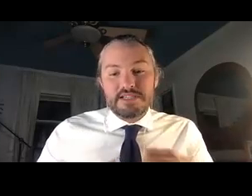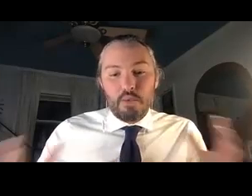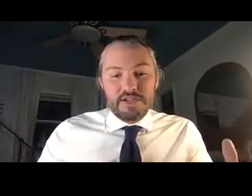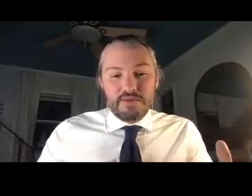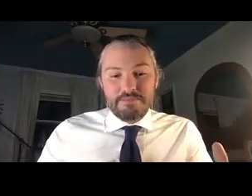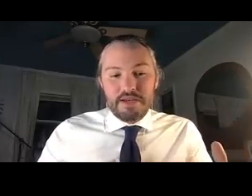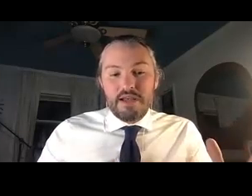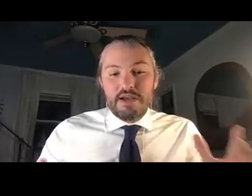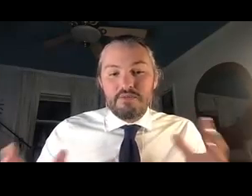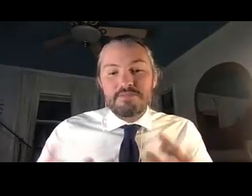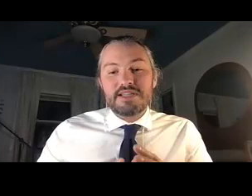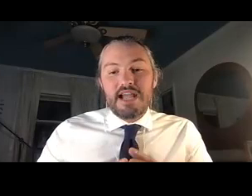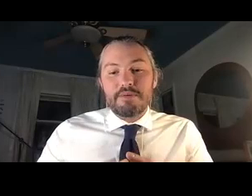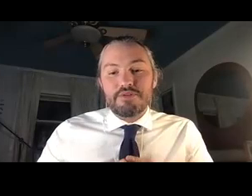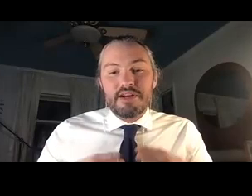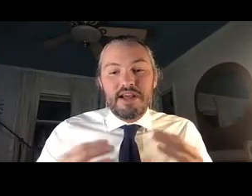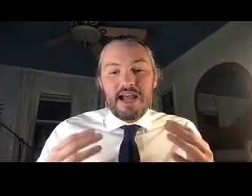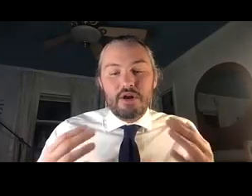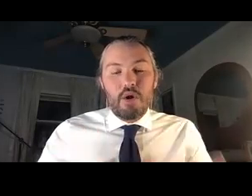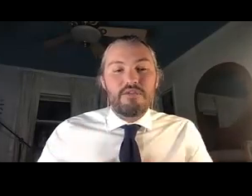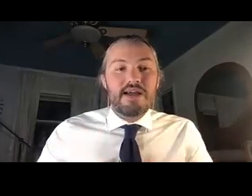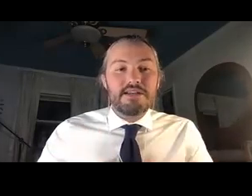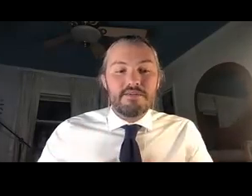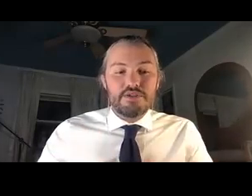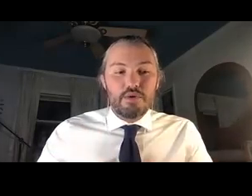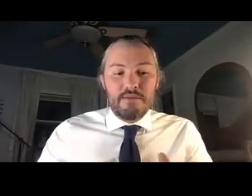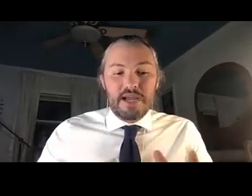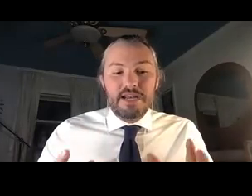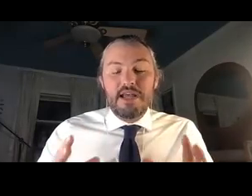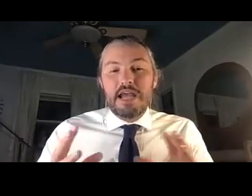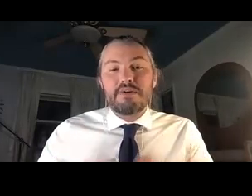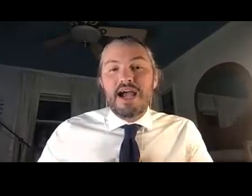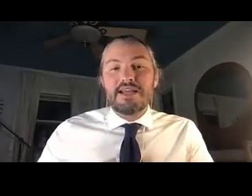what is respite? Respite is the opportunity to have a qualified individual come in and provide care